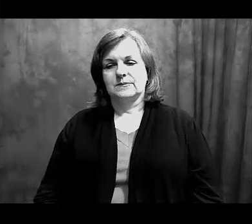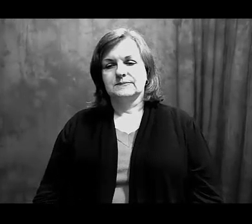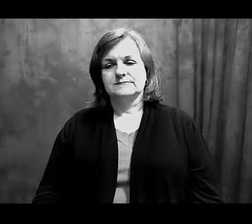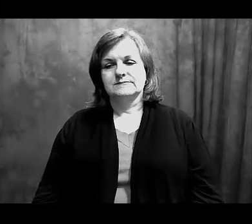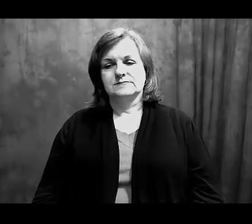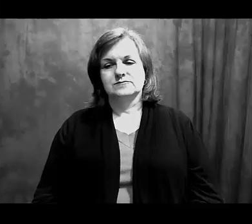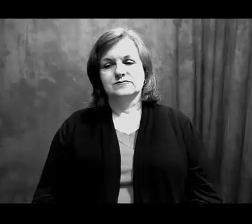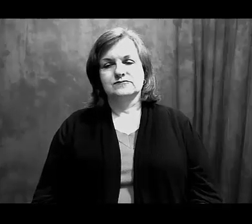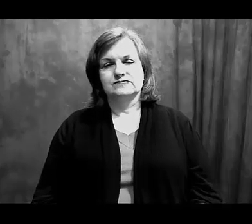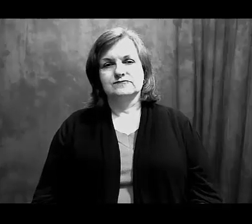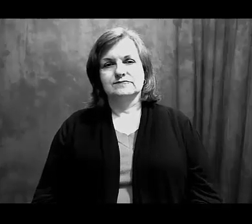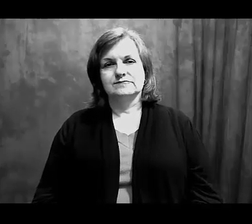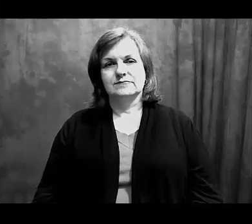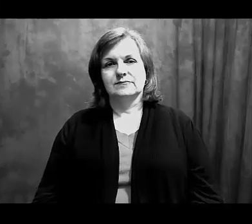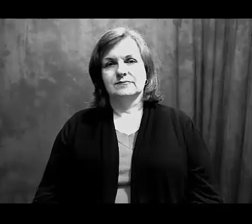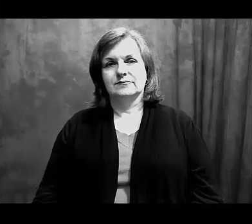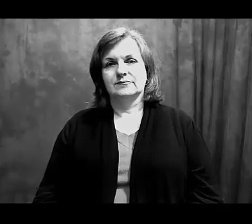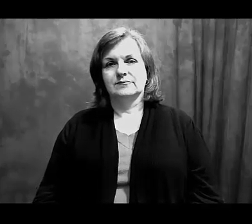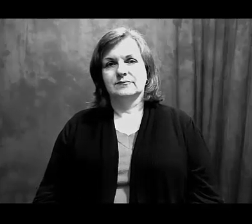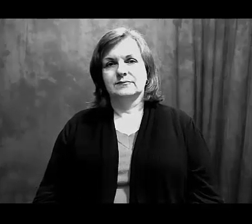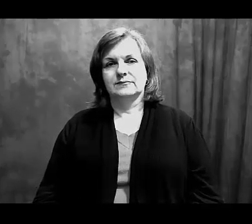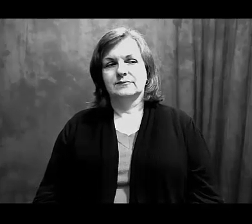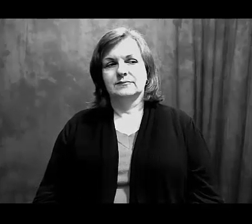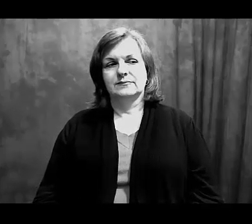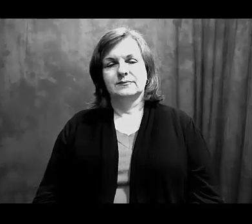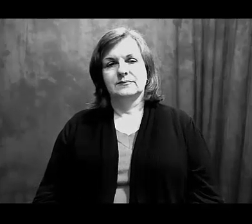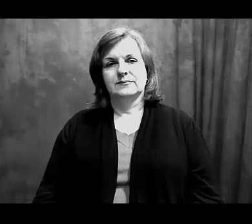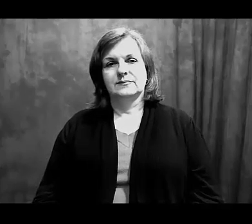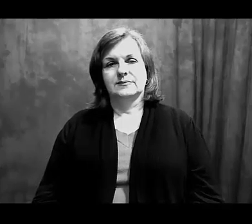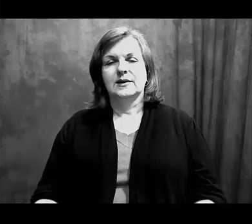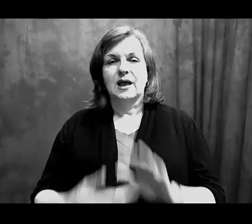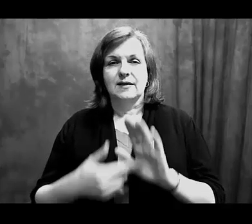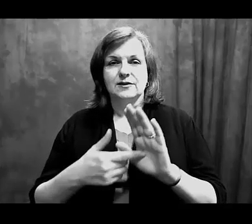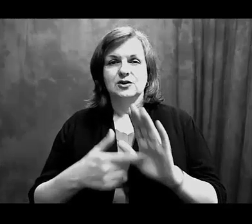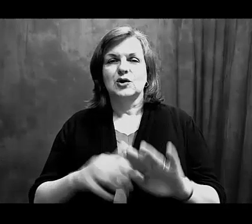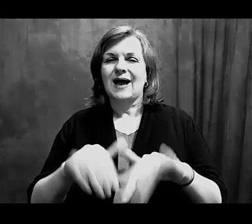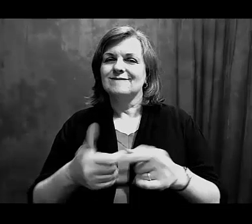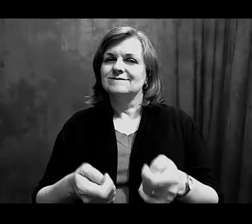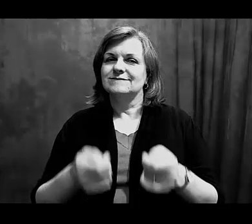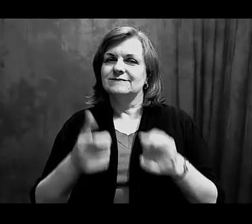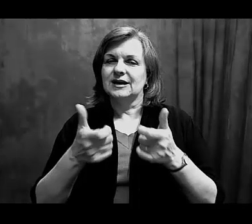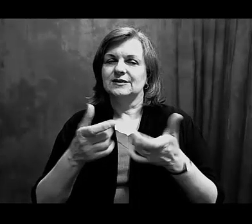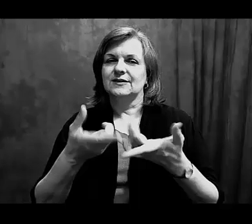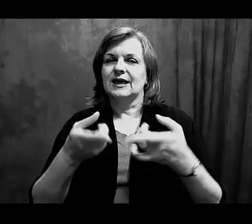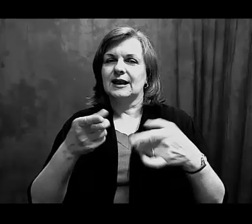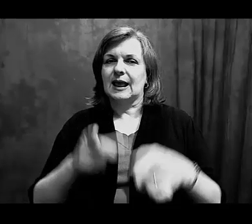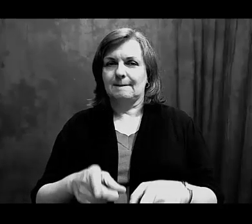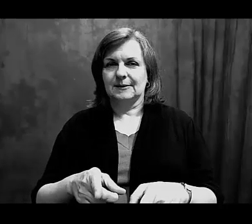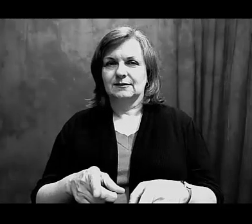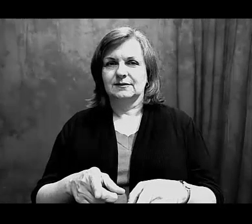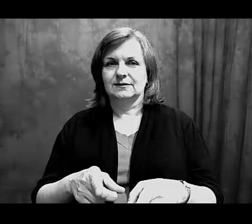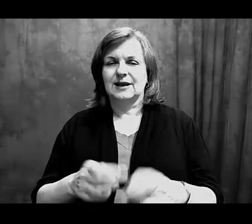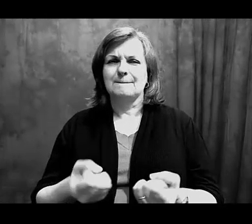and the systole is measuring from your atria to the ventricles so within your heart